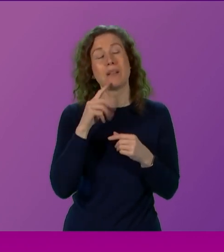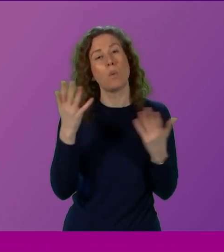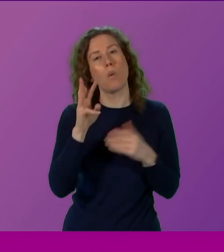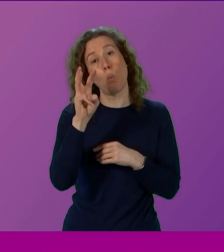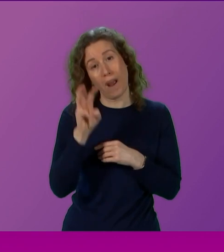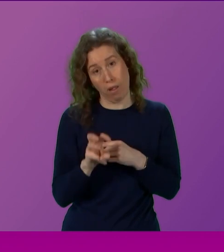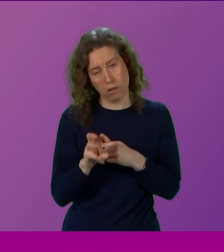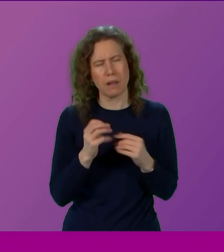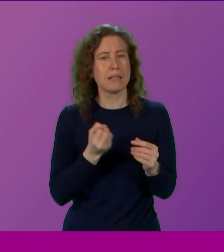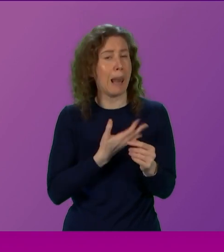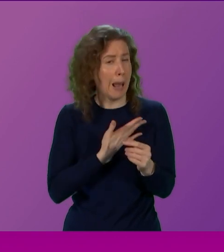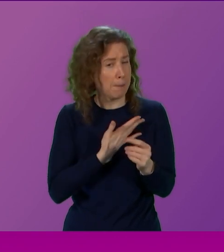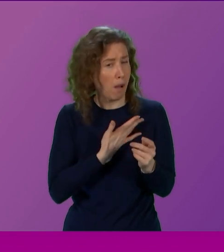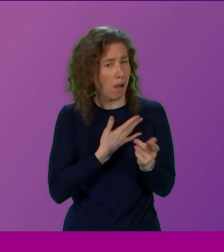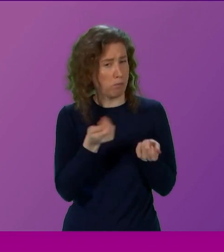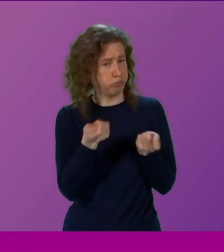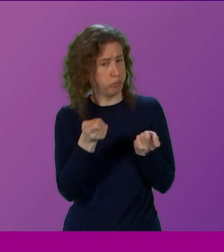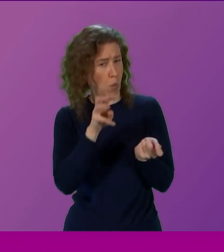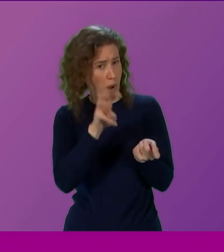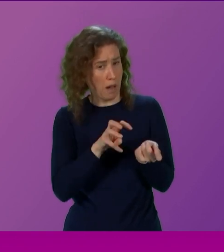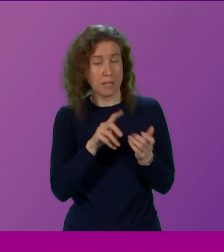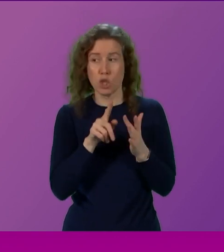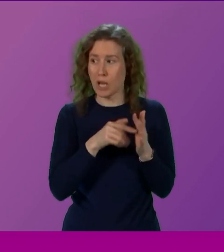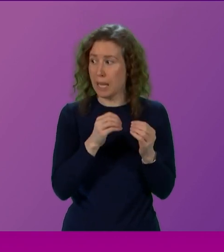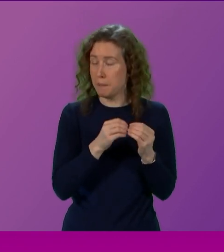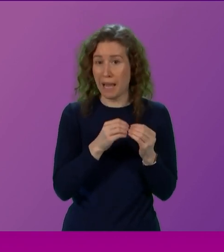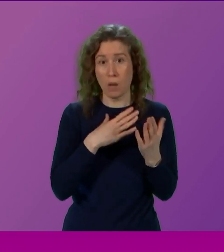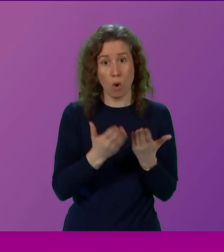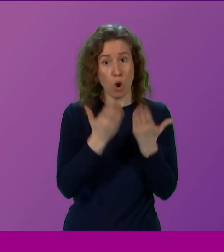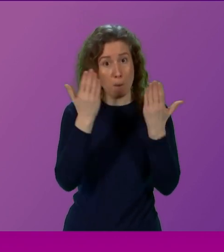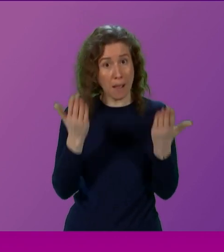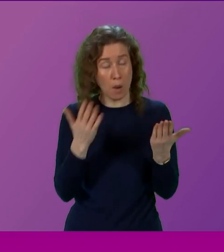where Labour is in office— Jackie Baillie wants to do the comparisons when it suits her.